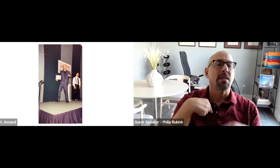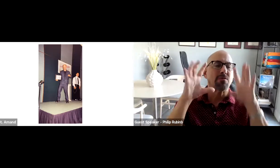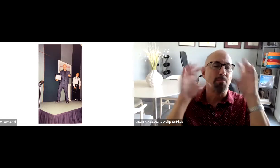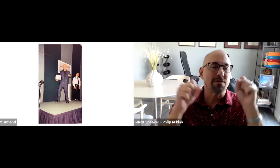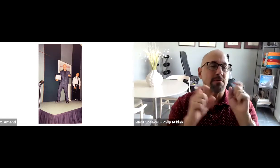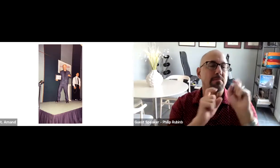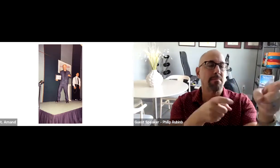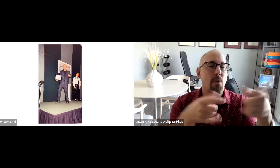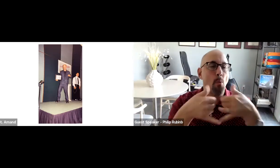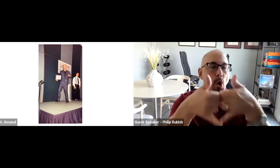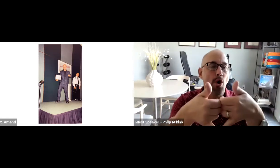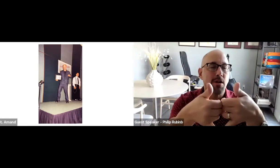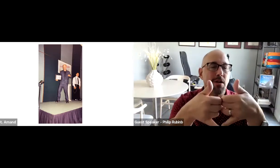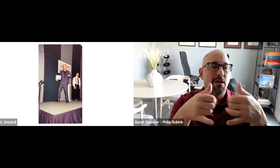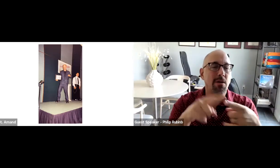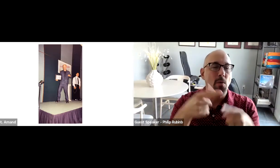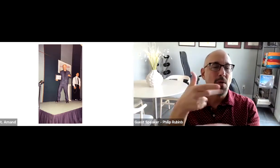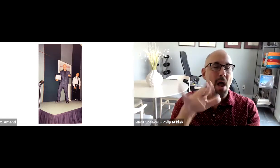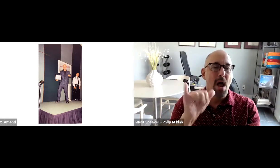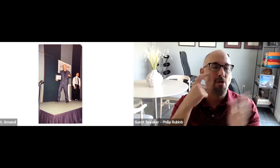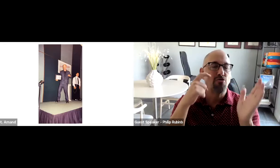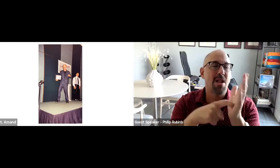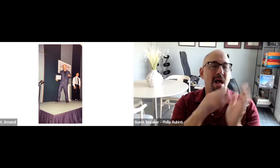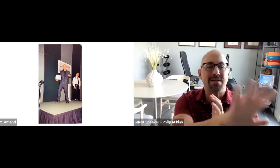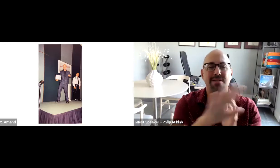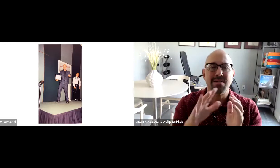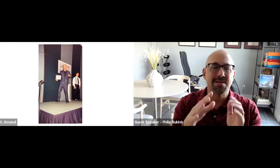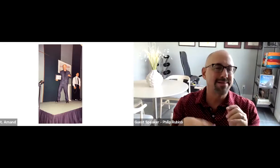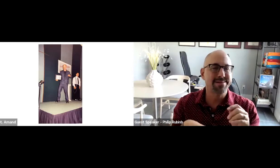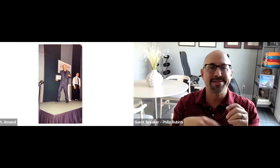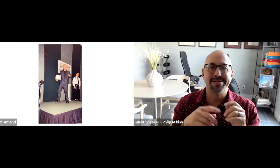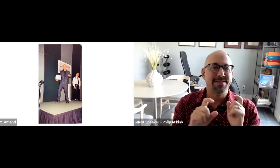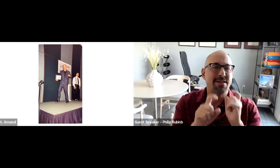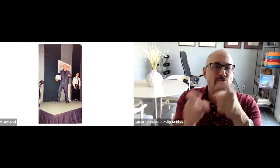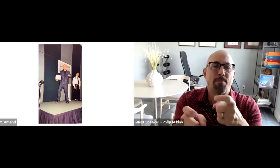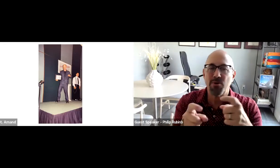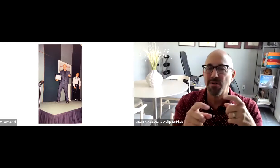and that's why the costumes look so weird. The president gave him an award